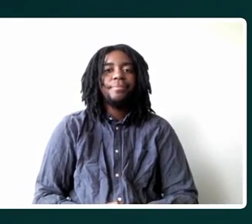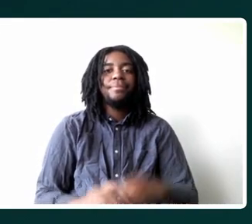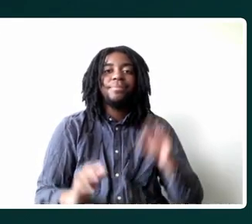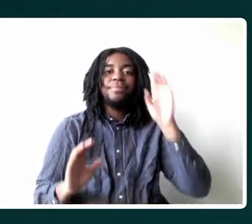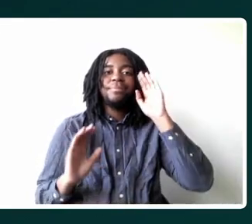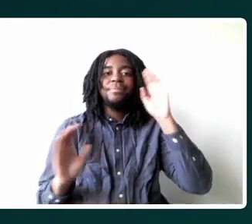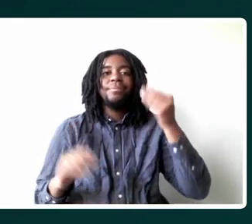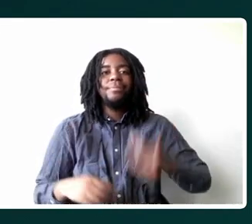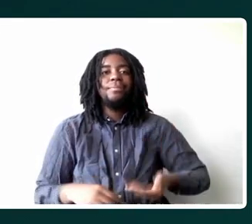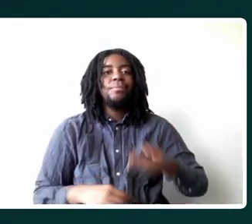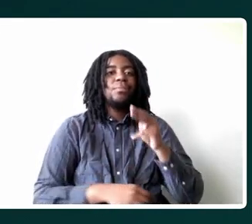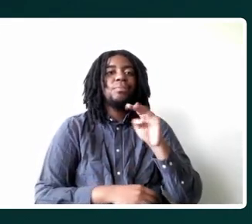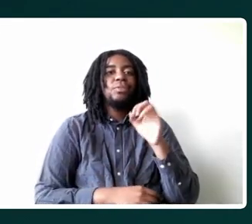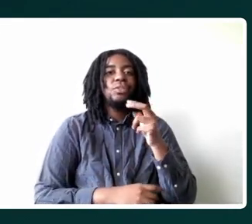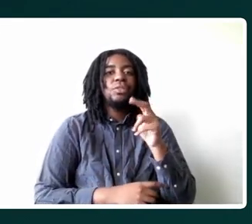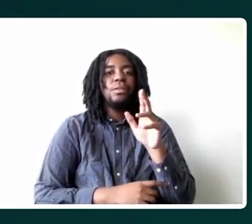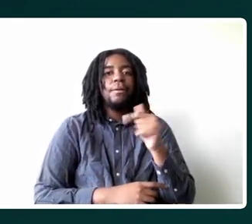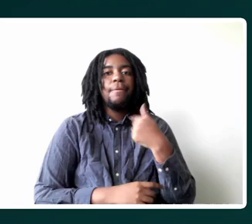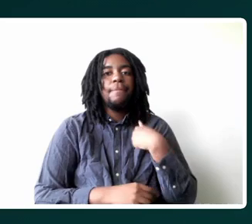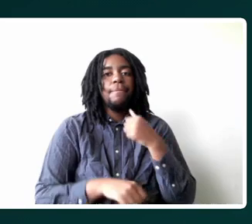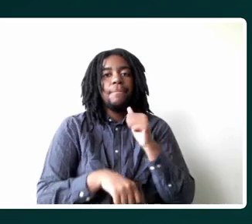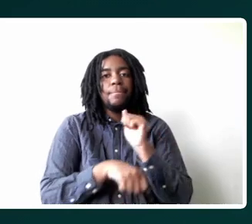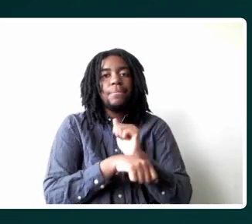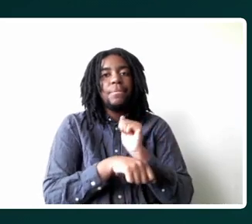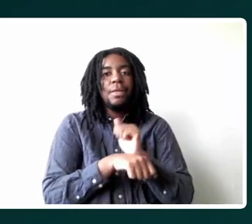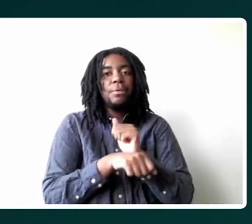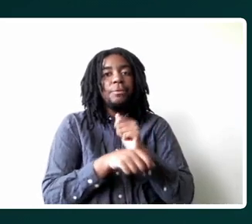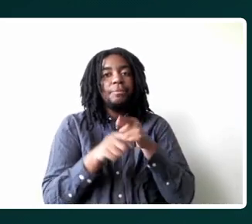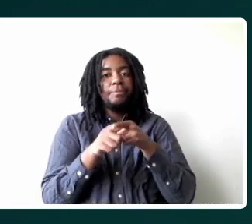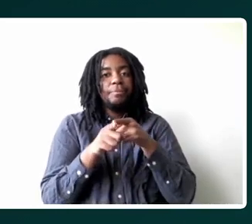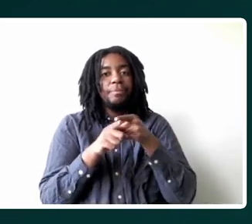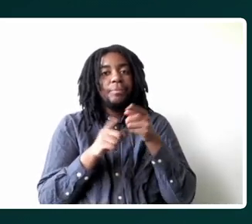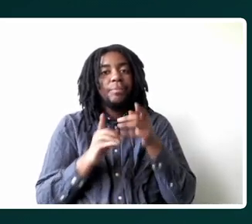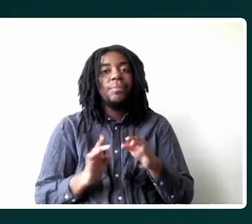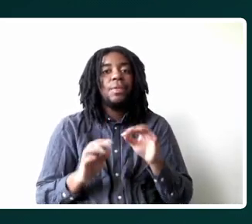and I work as a family literacy specialist in the Office for ESOL Services, Fairfax